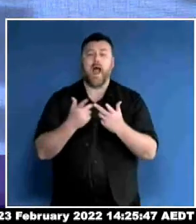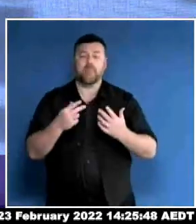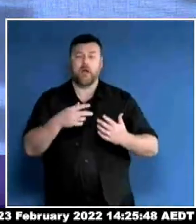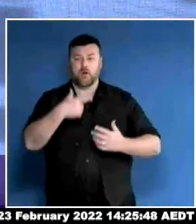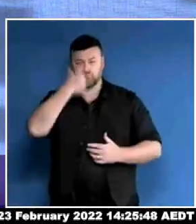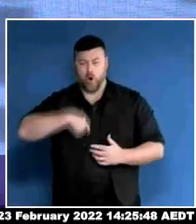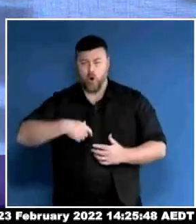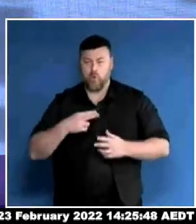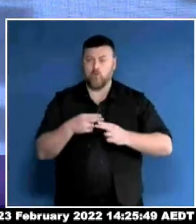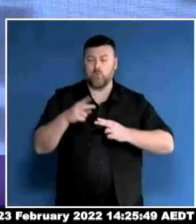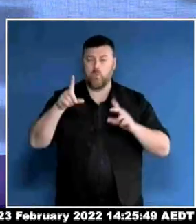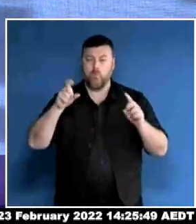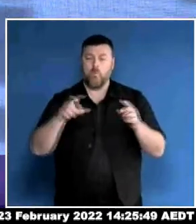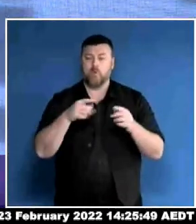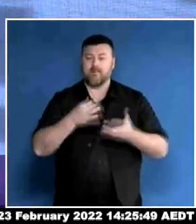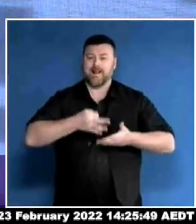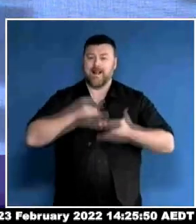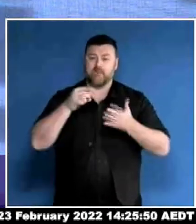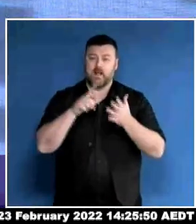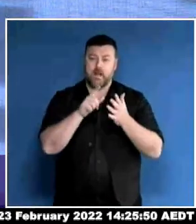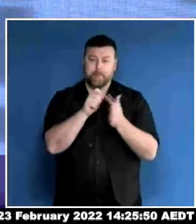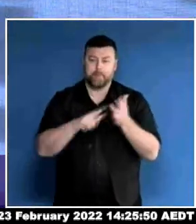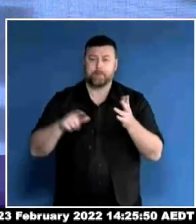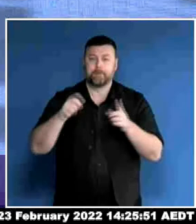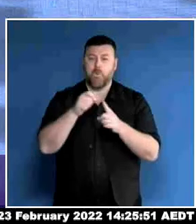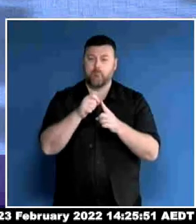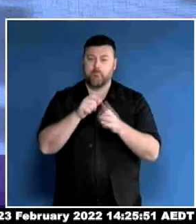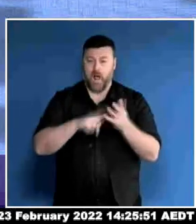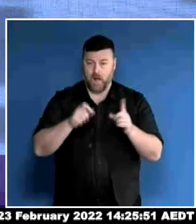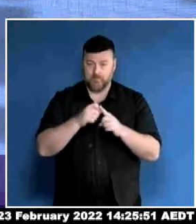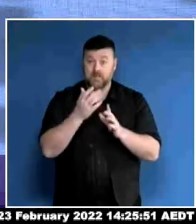mobile café. You went around to schools or local businesses.